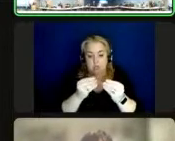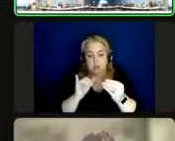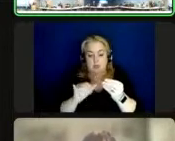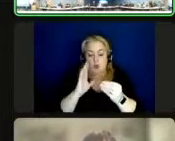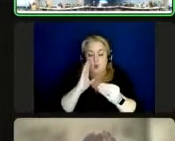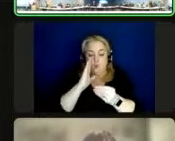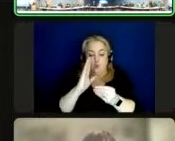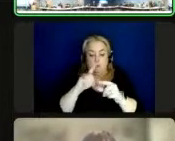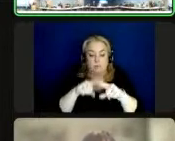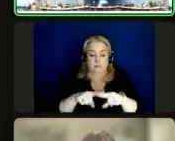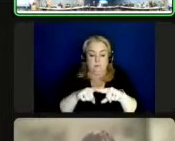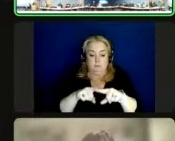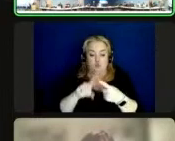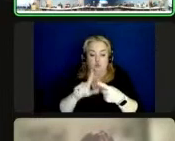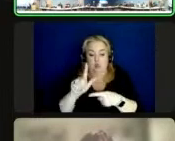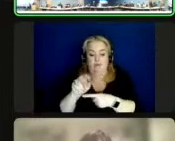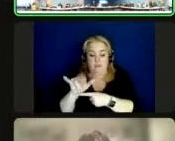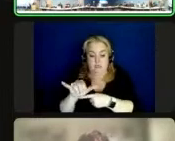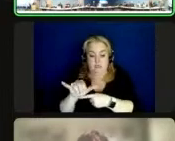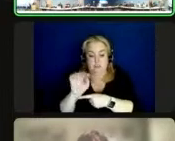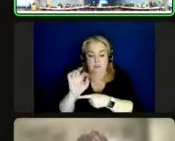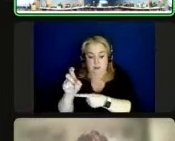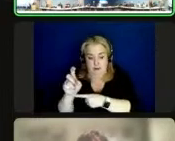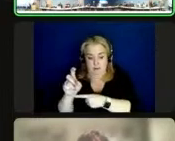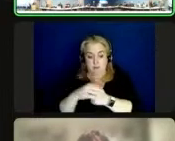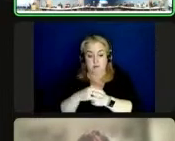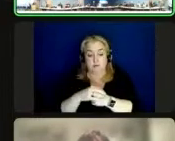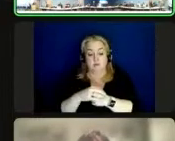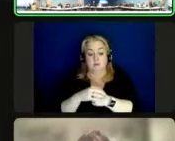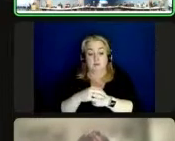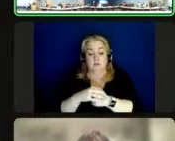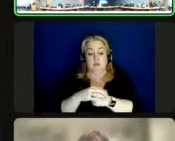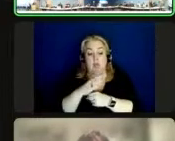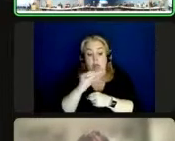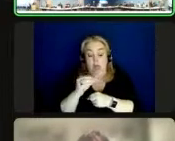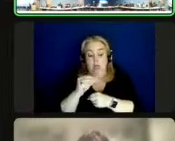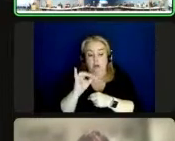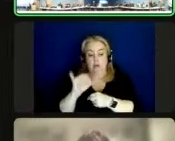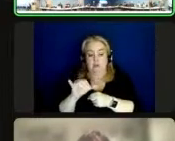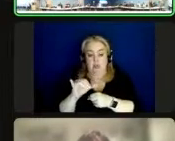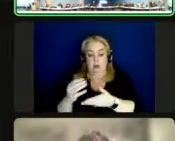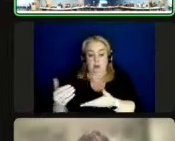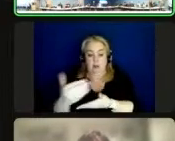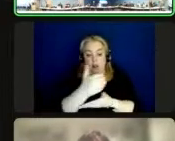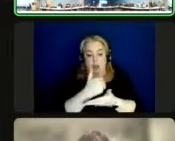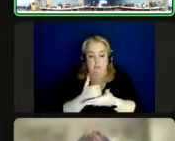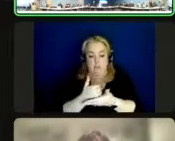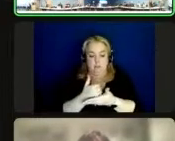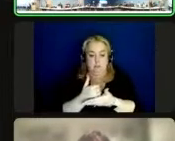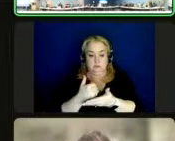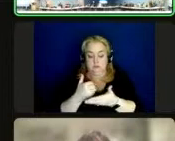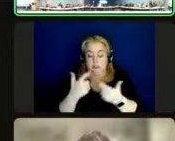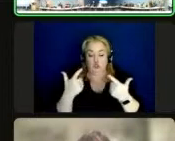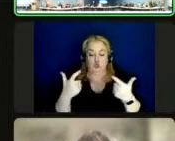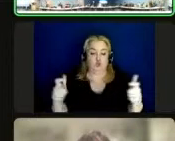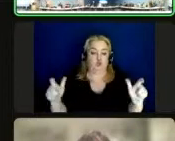THE MOST COMPLEX OF THE FOUR. IT EXAMINES EVERY SINGLE